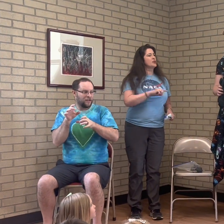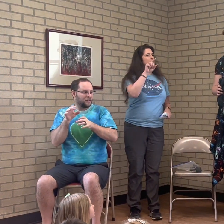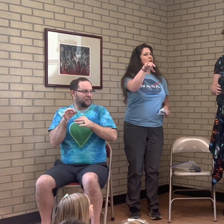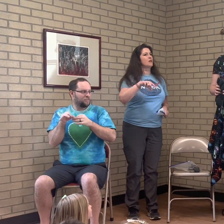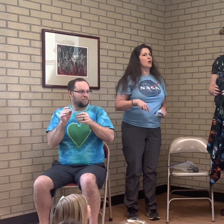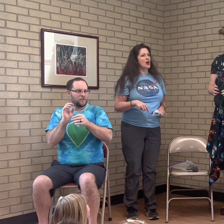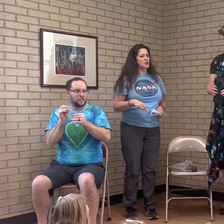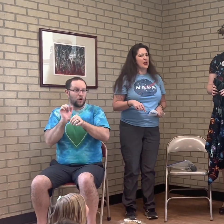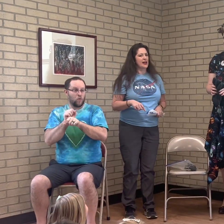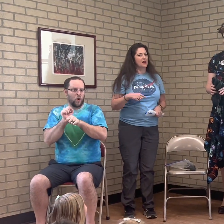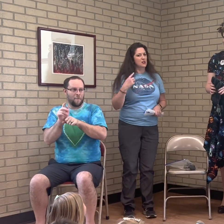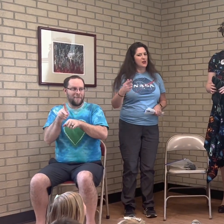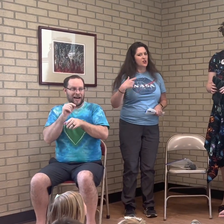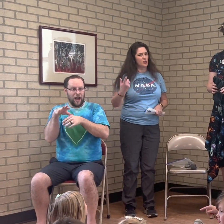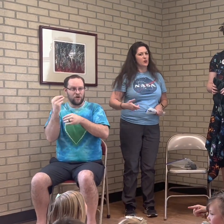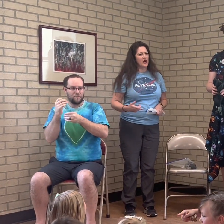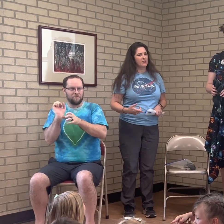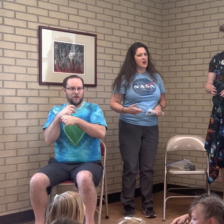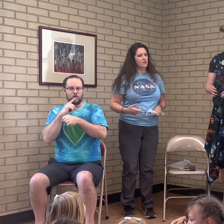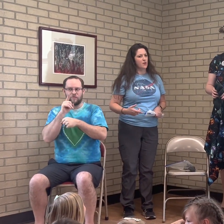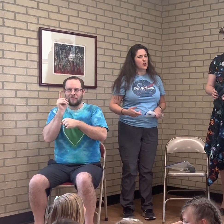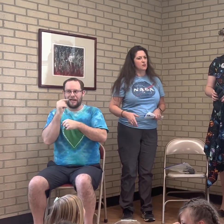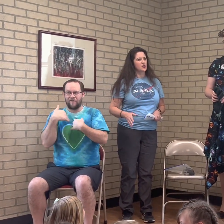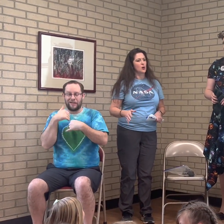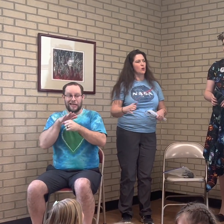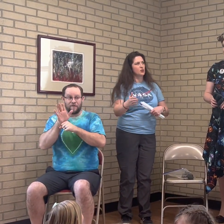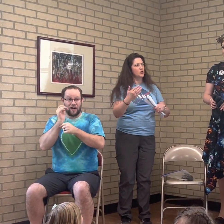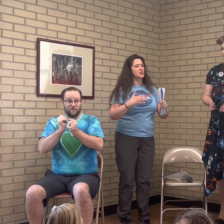put some of our rocks back out to make sure that we have enough for them. So we'll do this